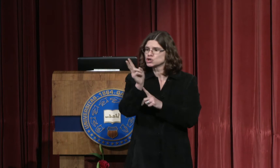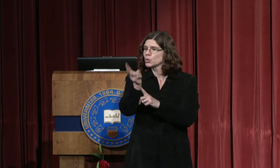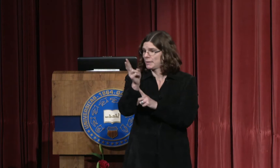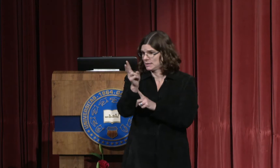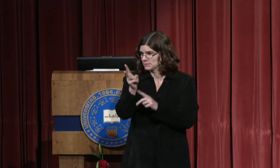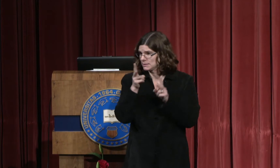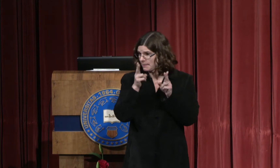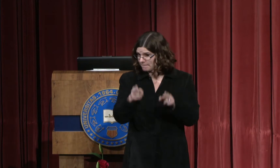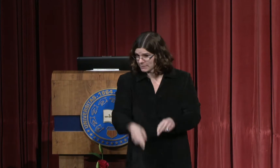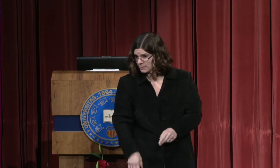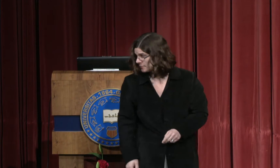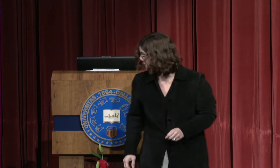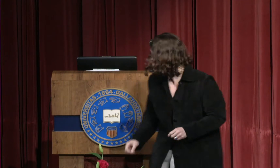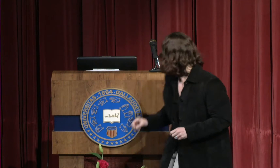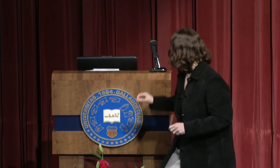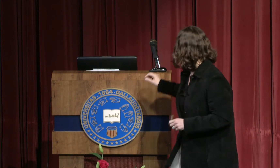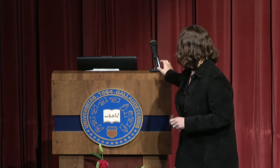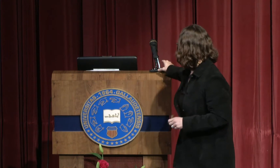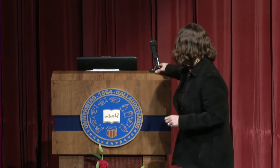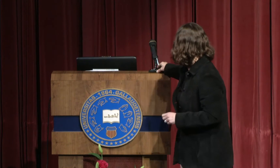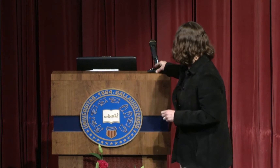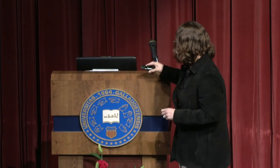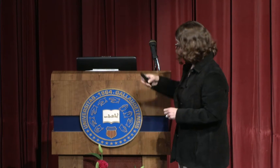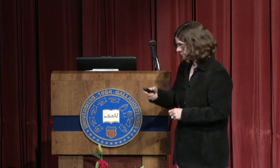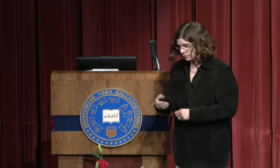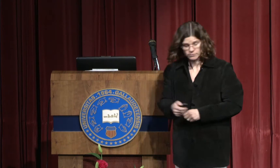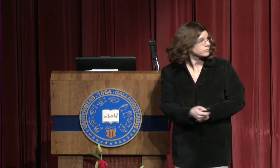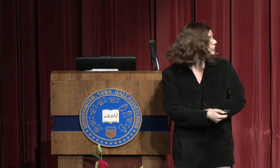You may have seen this movie, titled Inconvenient Truths, released by former vice president Al Gore years ago. We're going to see a two minute clip.